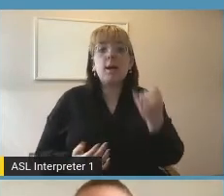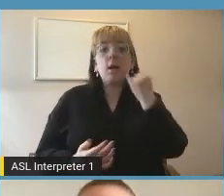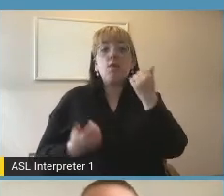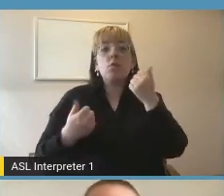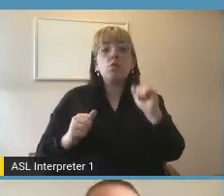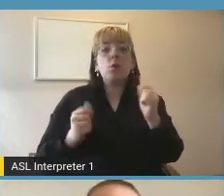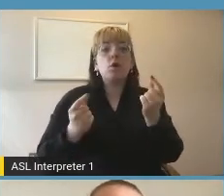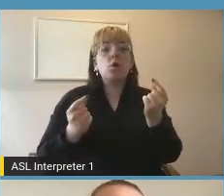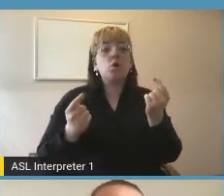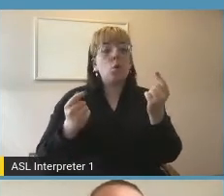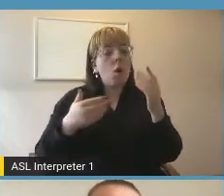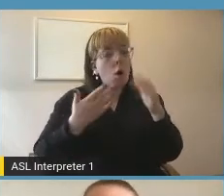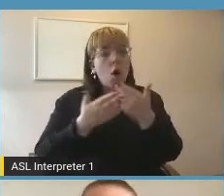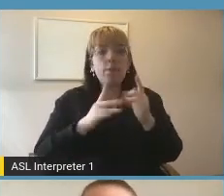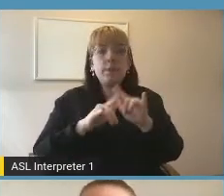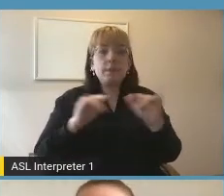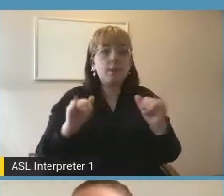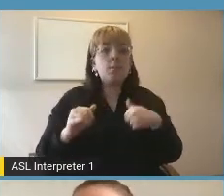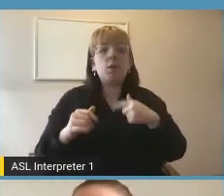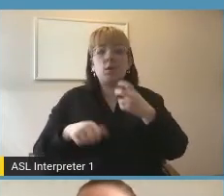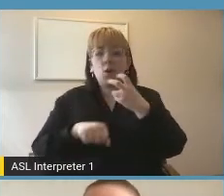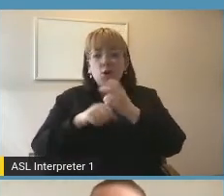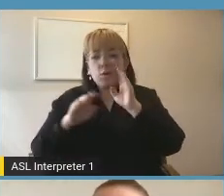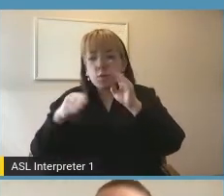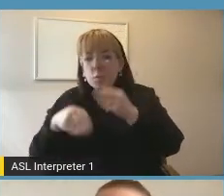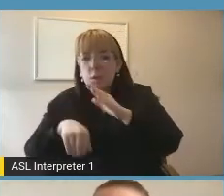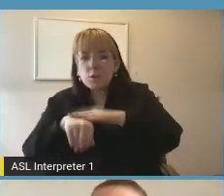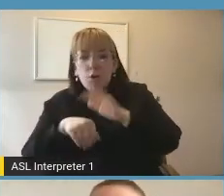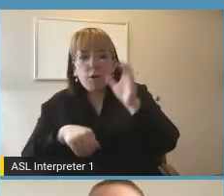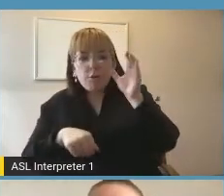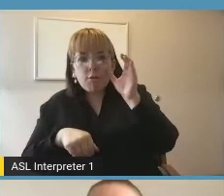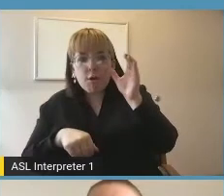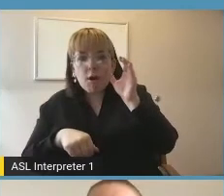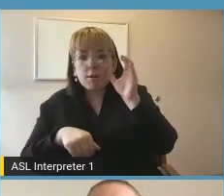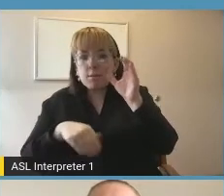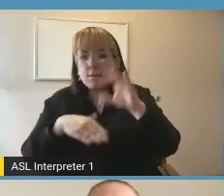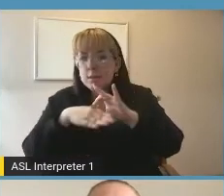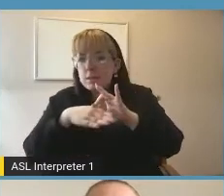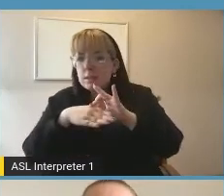it is hard to focus on the content and the flow of the conversation. And also if you're